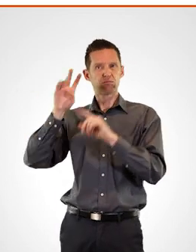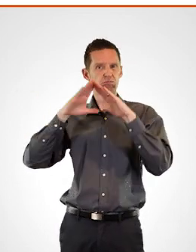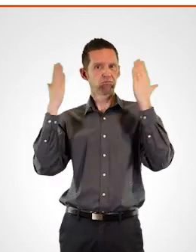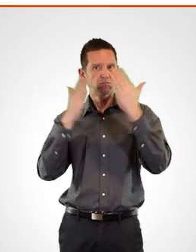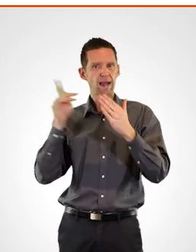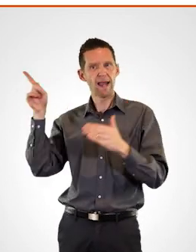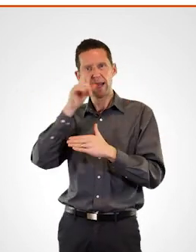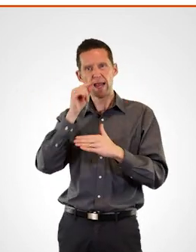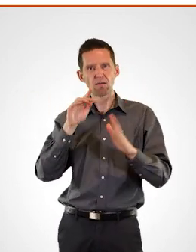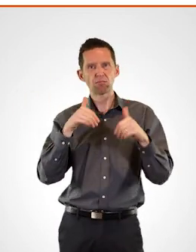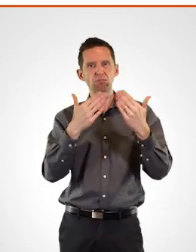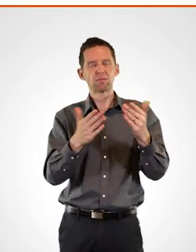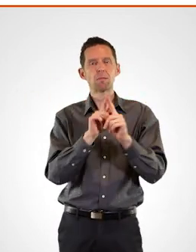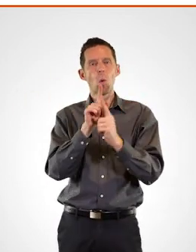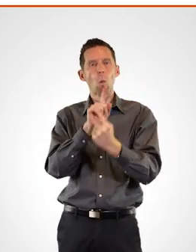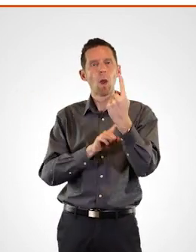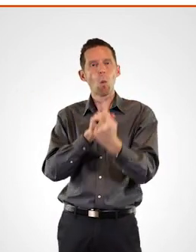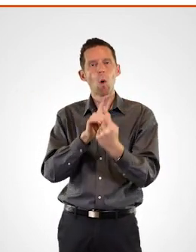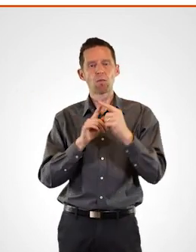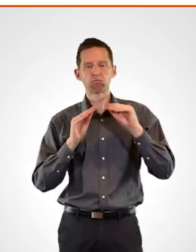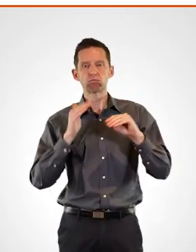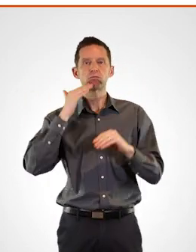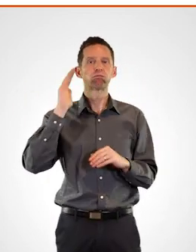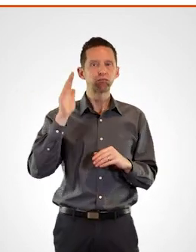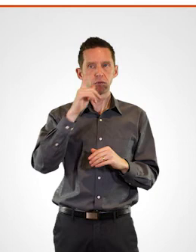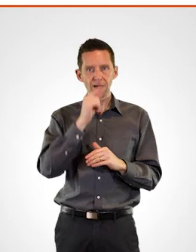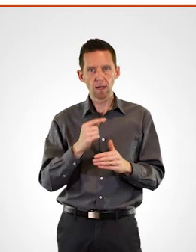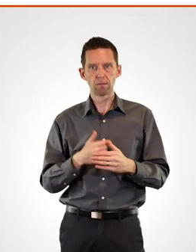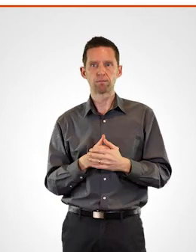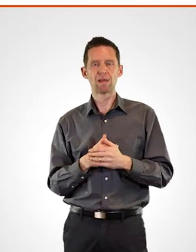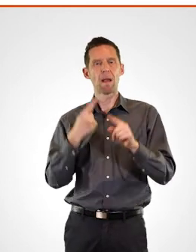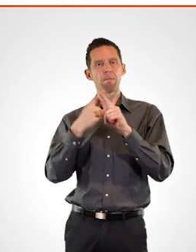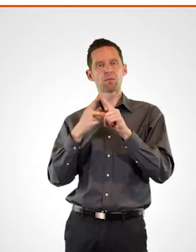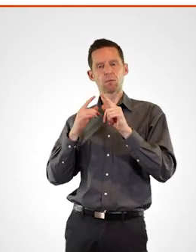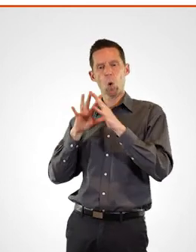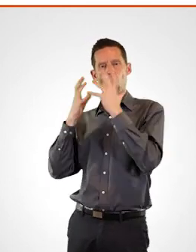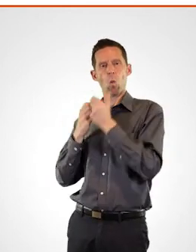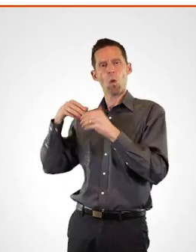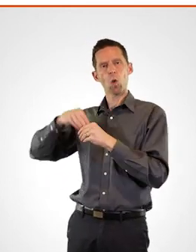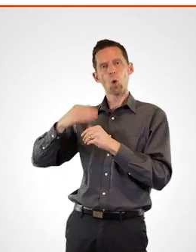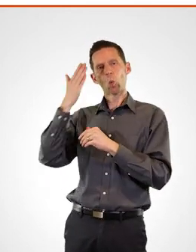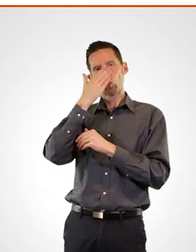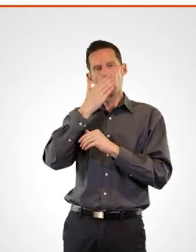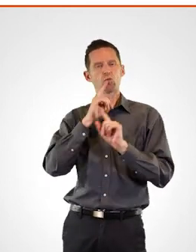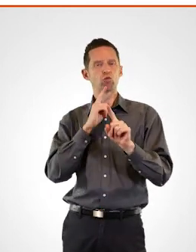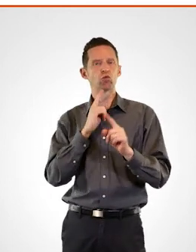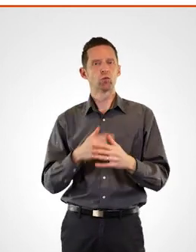so she's able to provide one-on-one instruction in your school as well as whole school-based instruction.